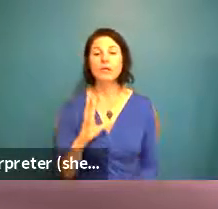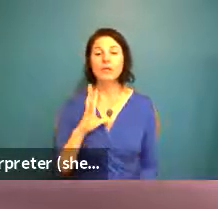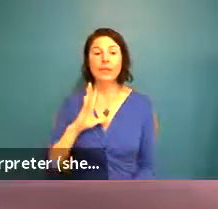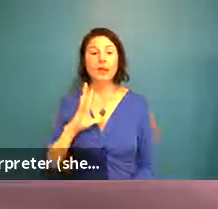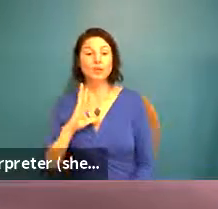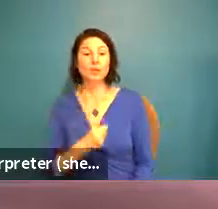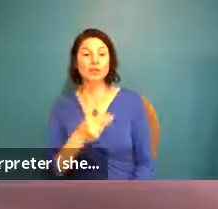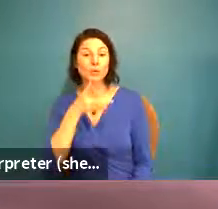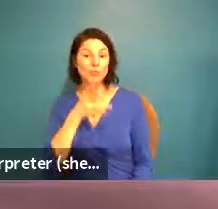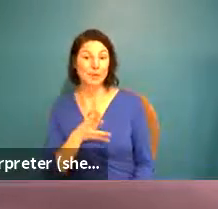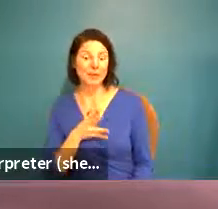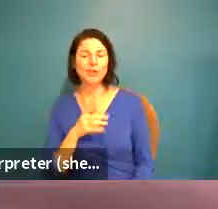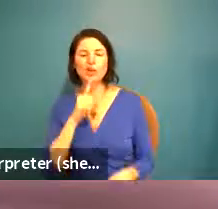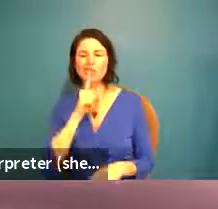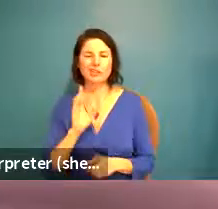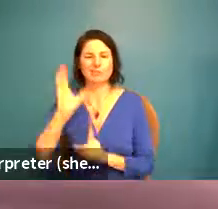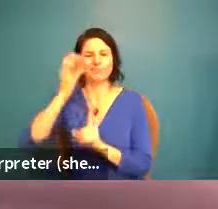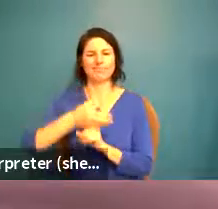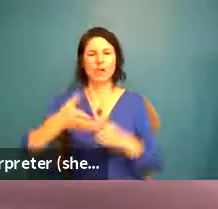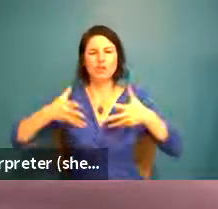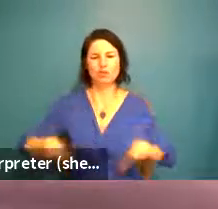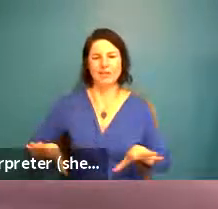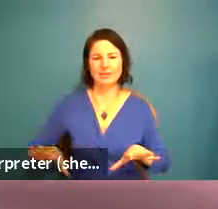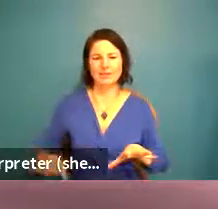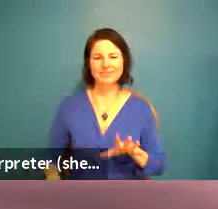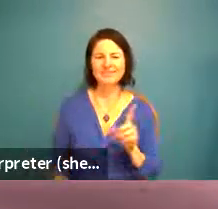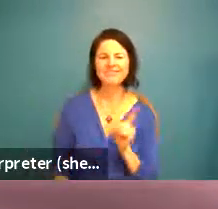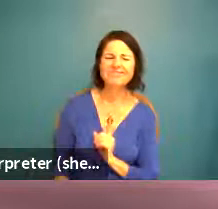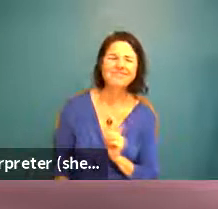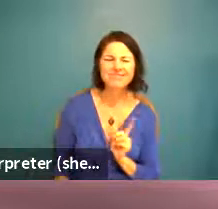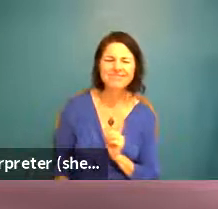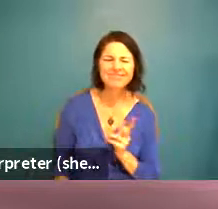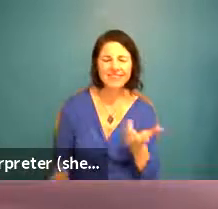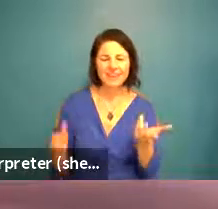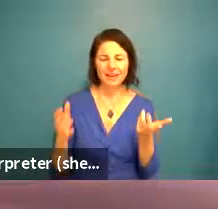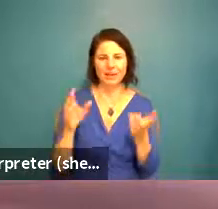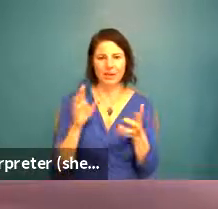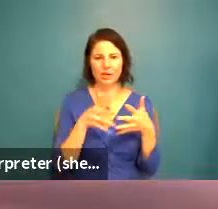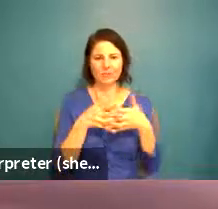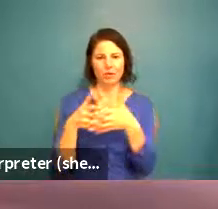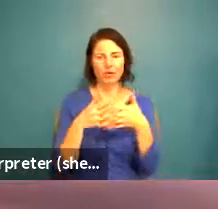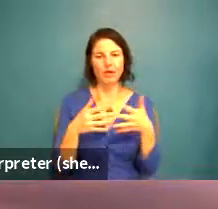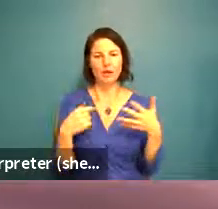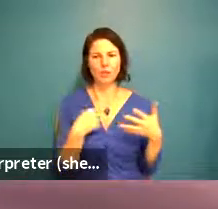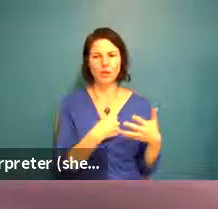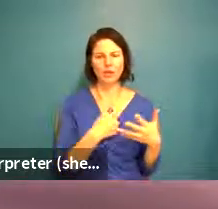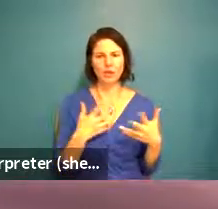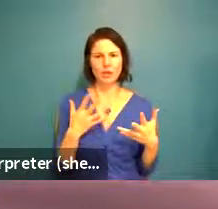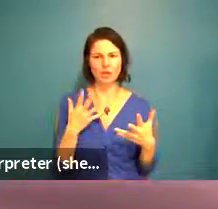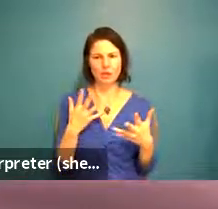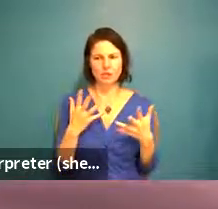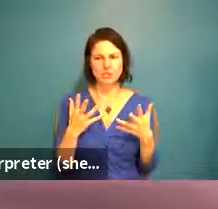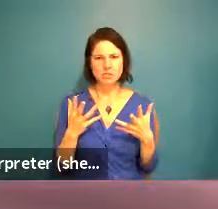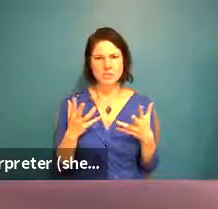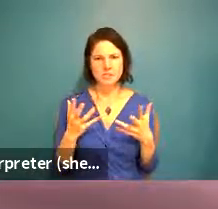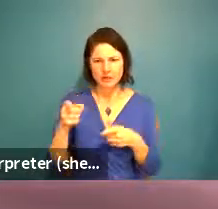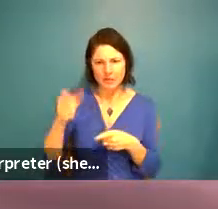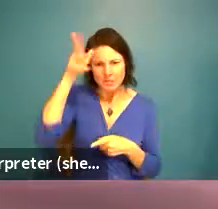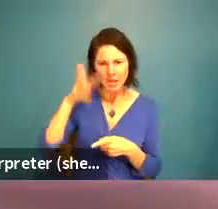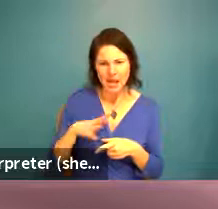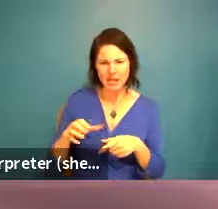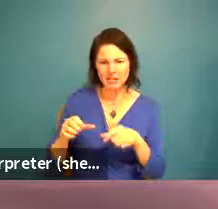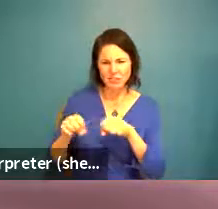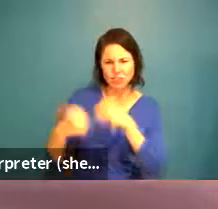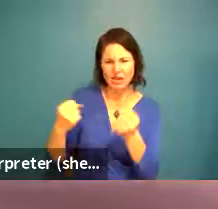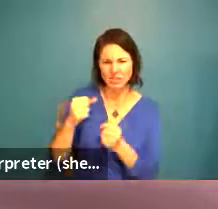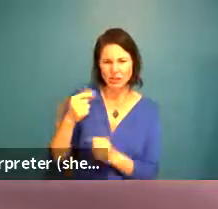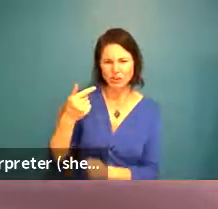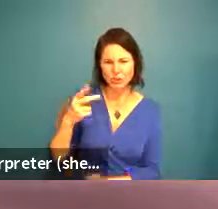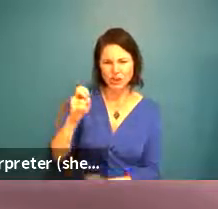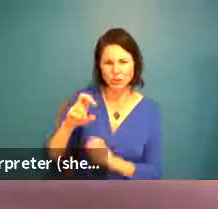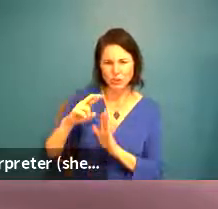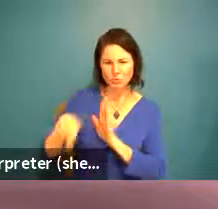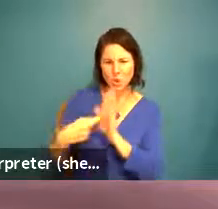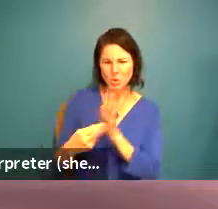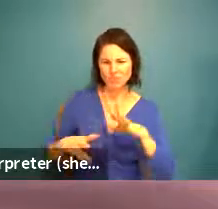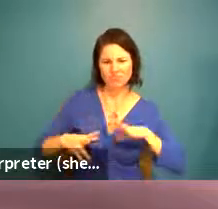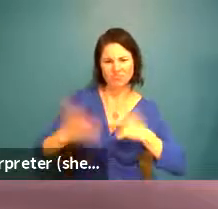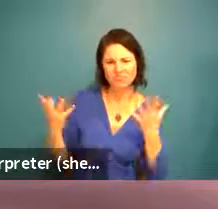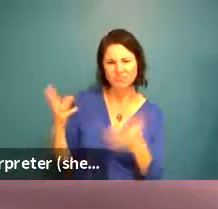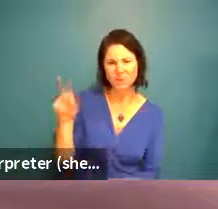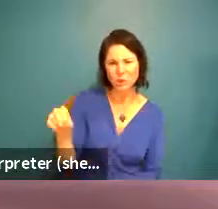dresses, and in America, we get really worked up over men breaking the gender roles than we do over women. But that misconception is